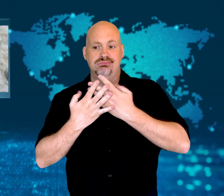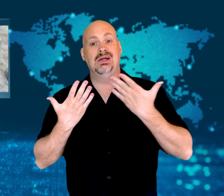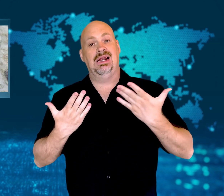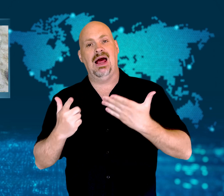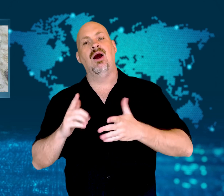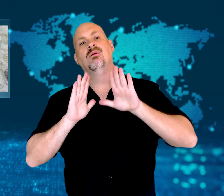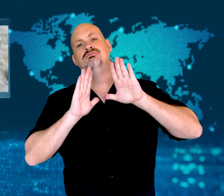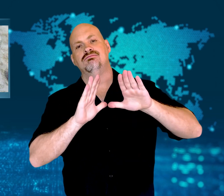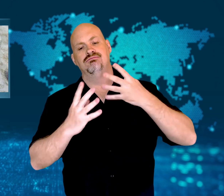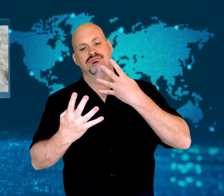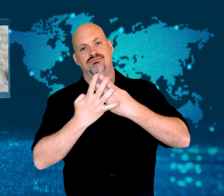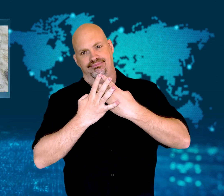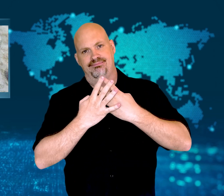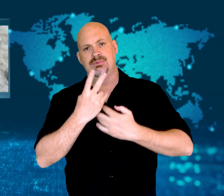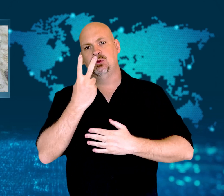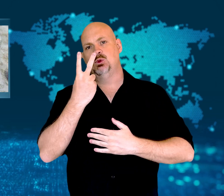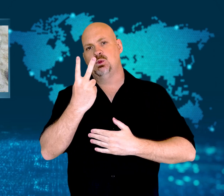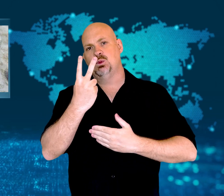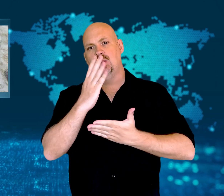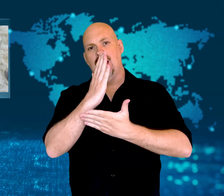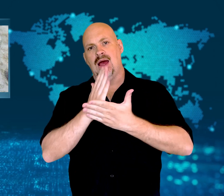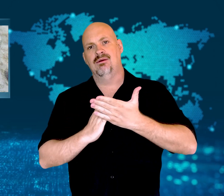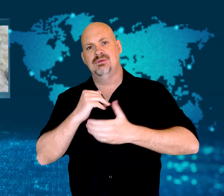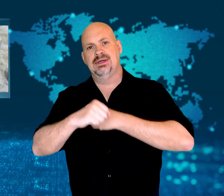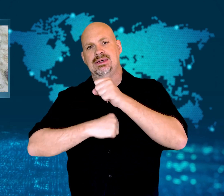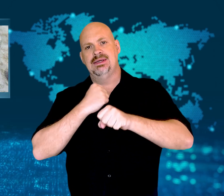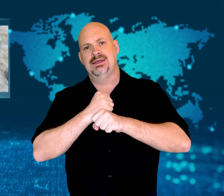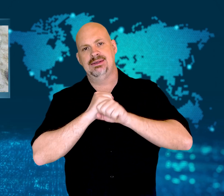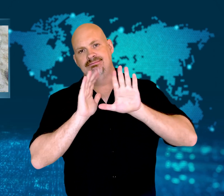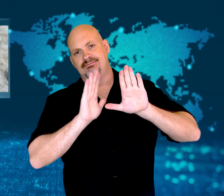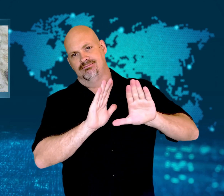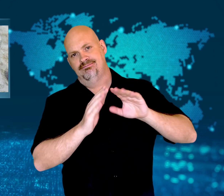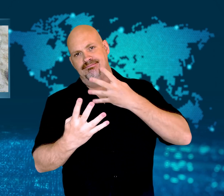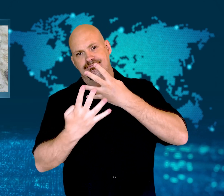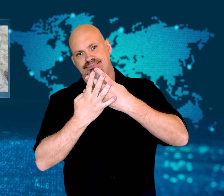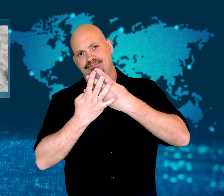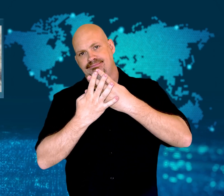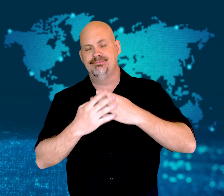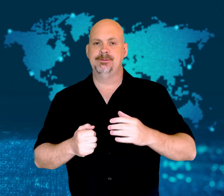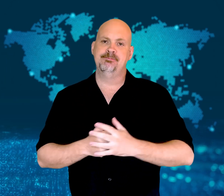They are now in jail for two and a half years.